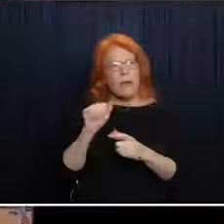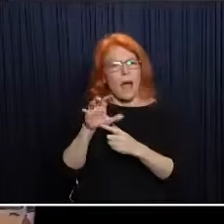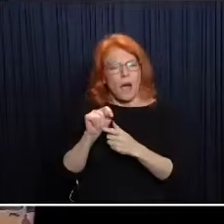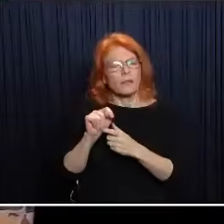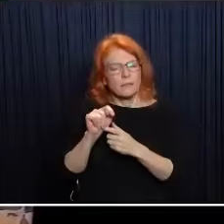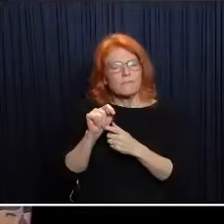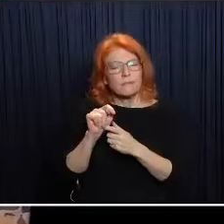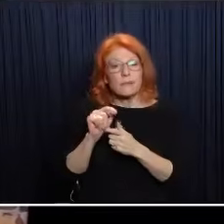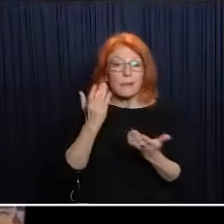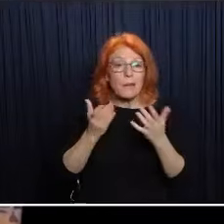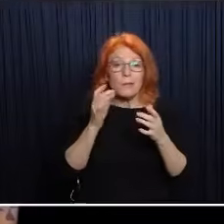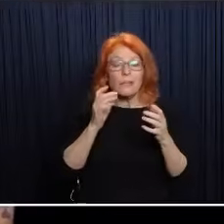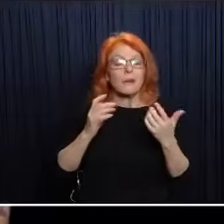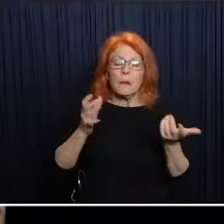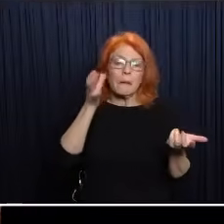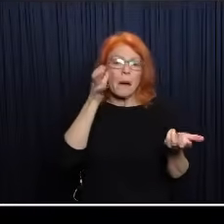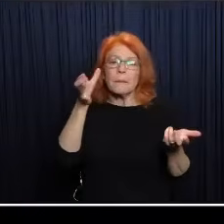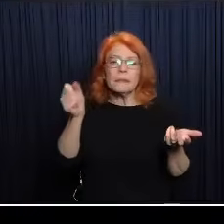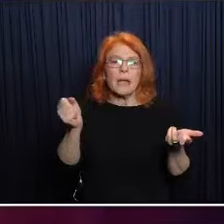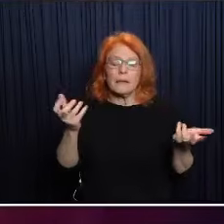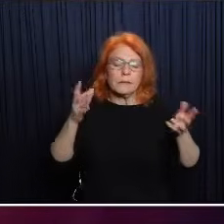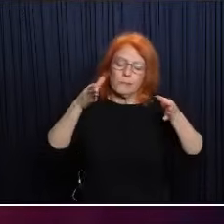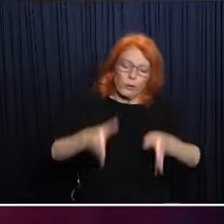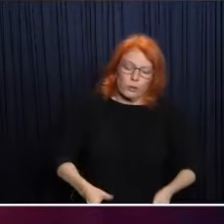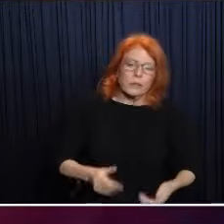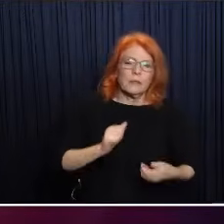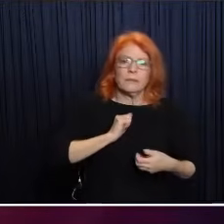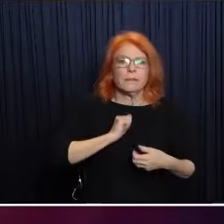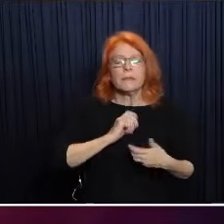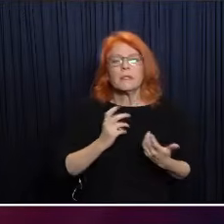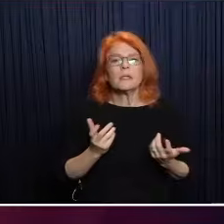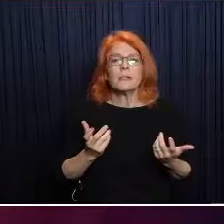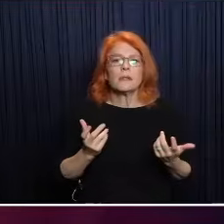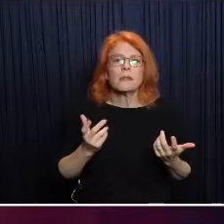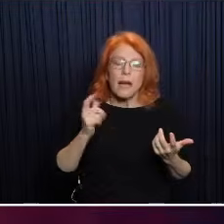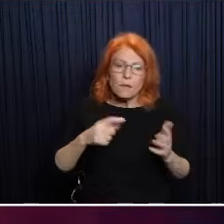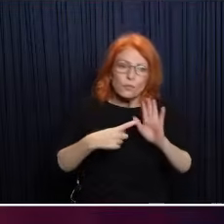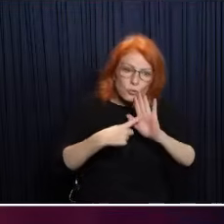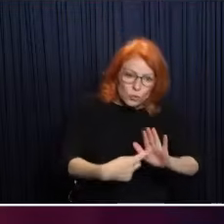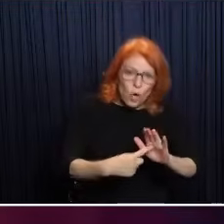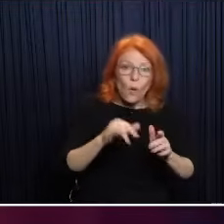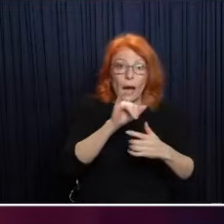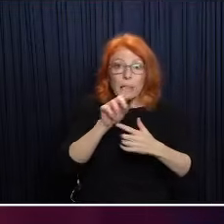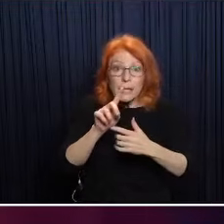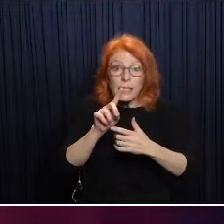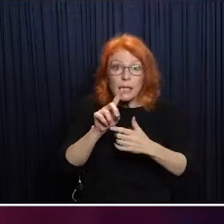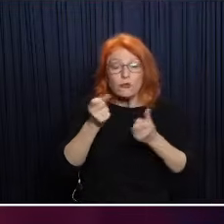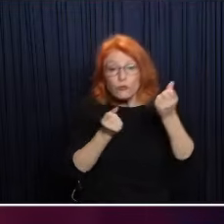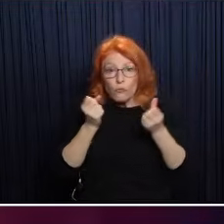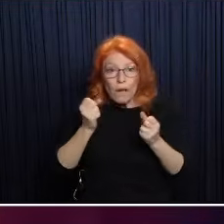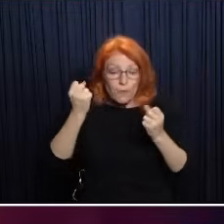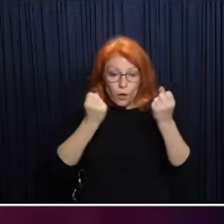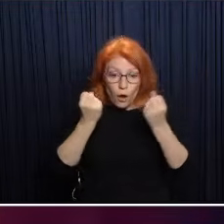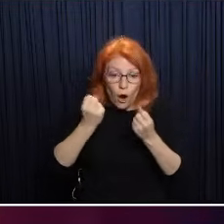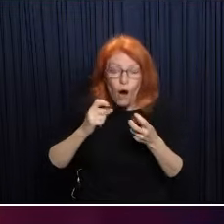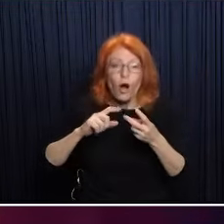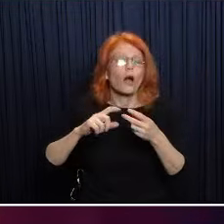ONE MINUTE ON THAT. LOOK, I'M FOR THE SAVE ACT AND MAYBE BECAUSE I'M A COMMONSENSE CONSERVATIVE AT THE